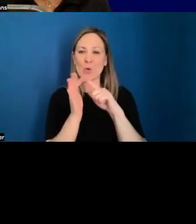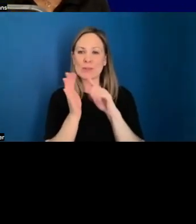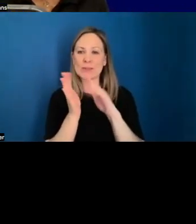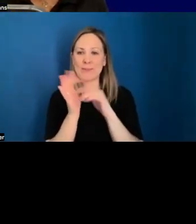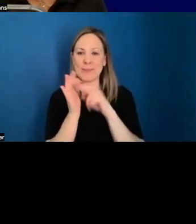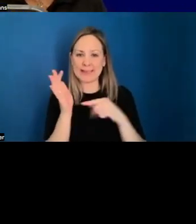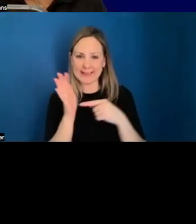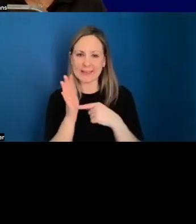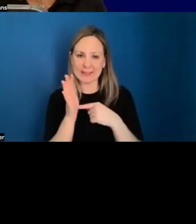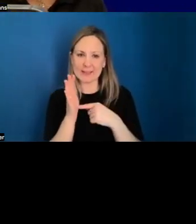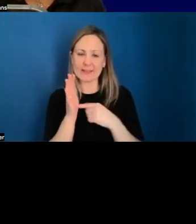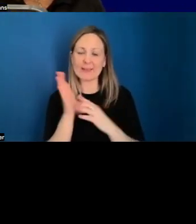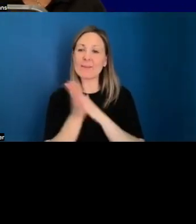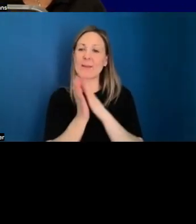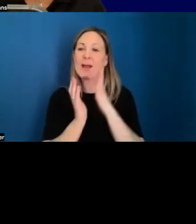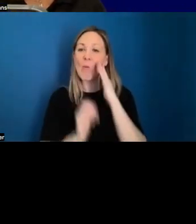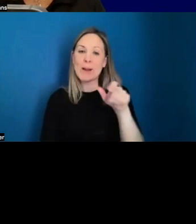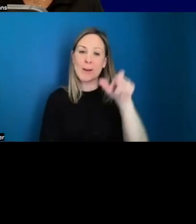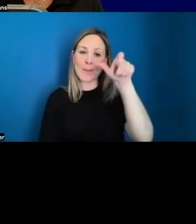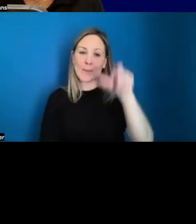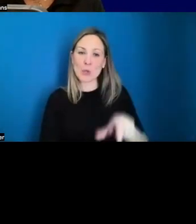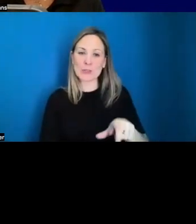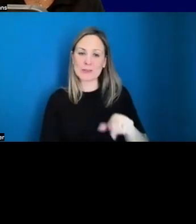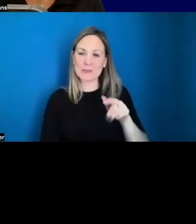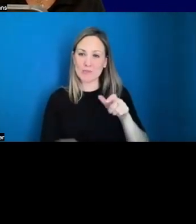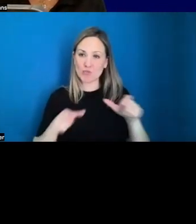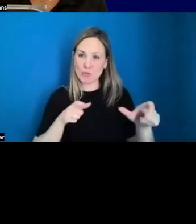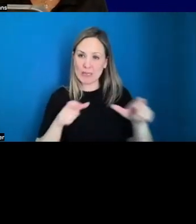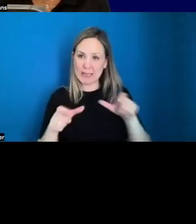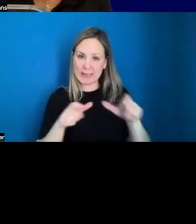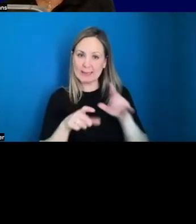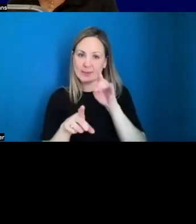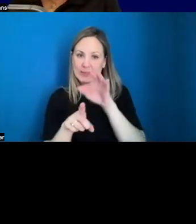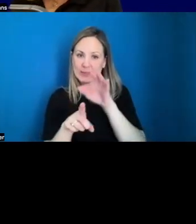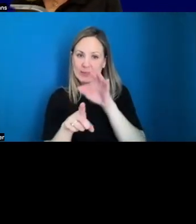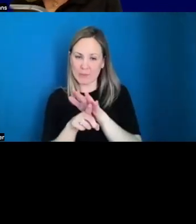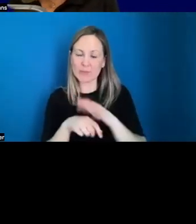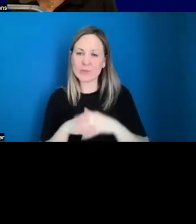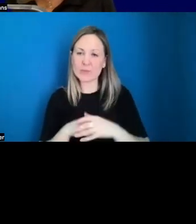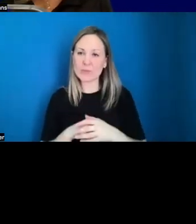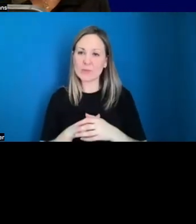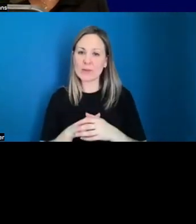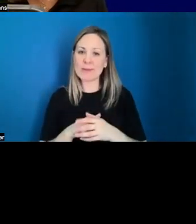self-regulation but may not have gained composure using the above strategies, the communication